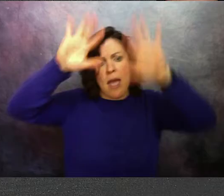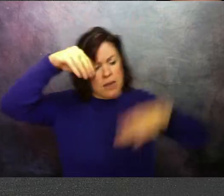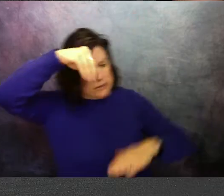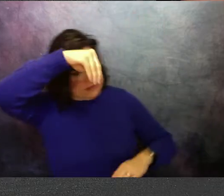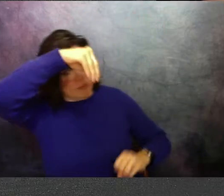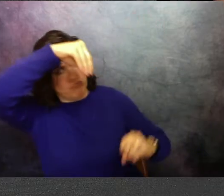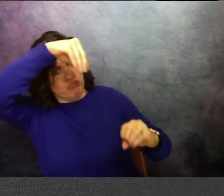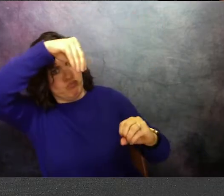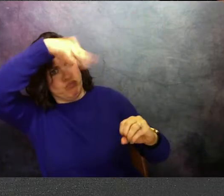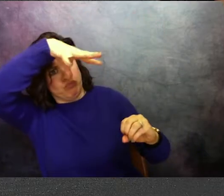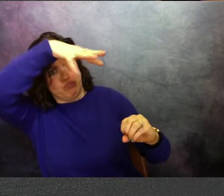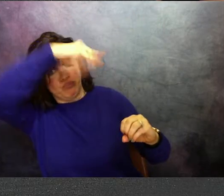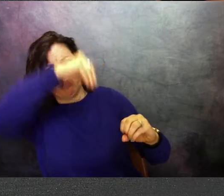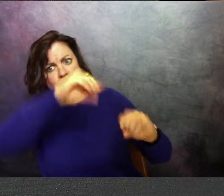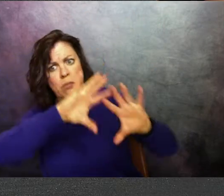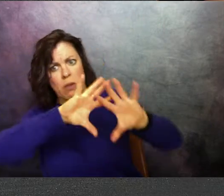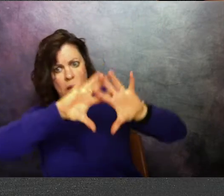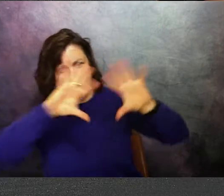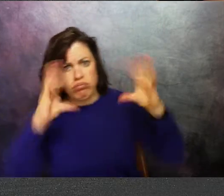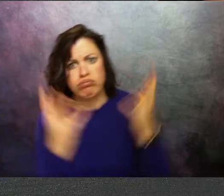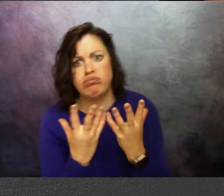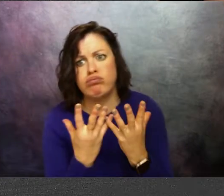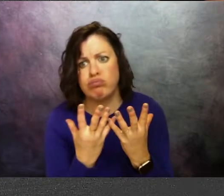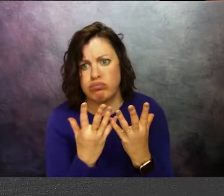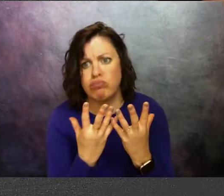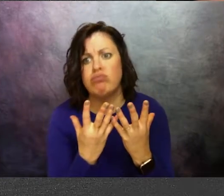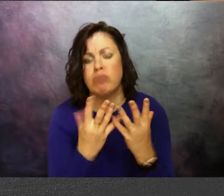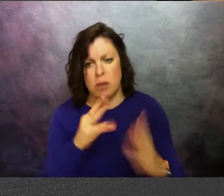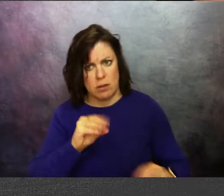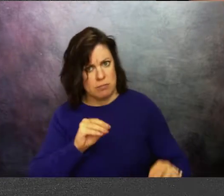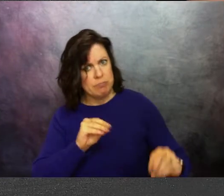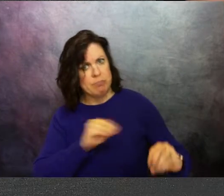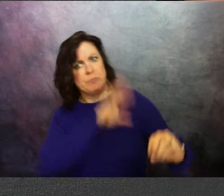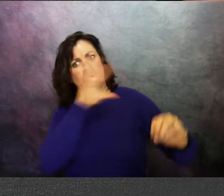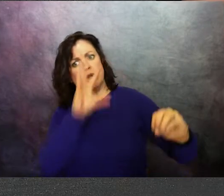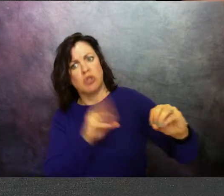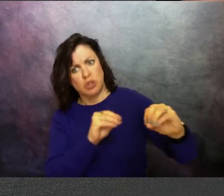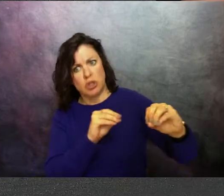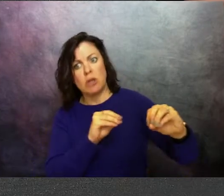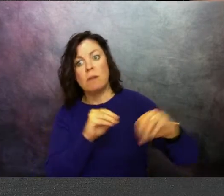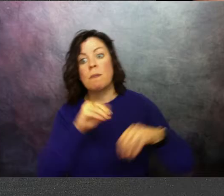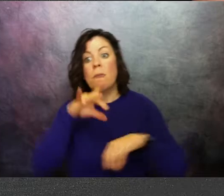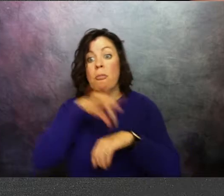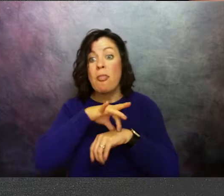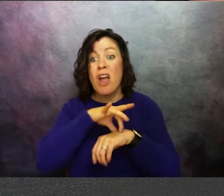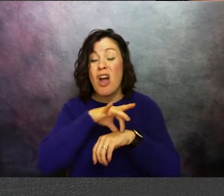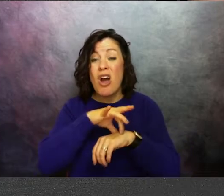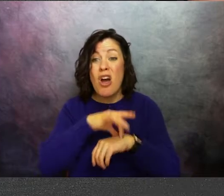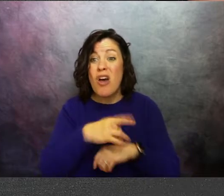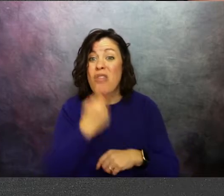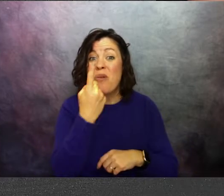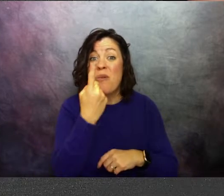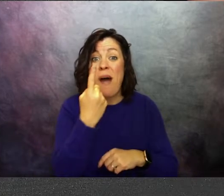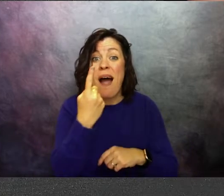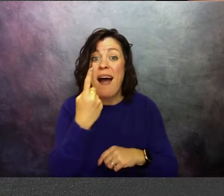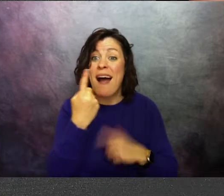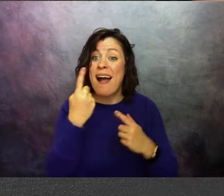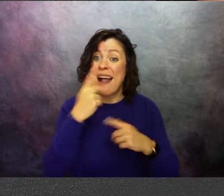but you can only see one side of it because it's a photo. The earth is the only planet with things needed for people,